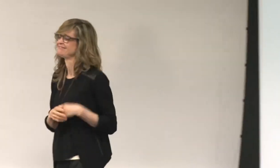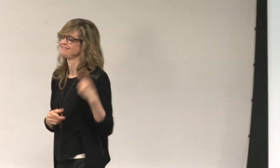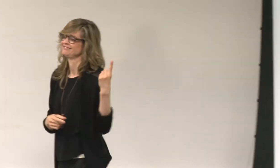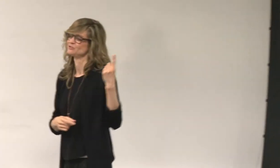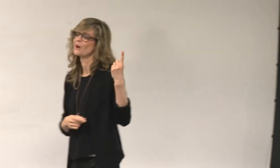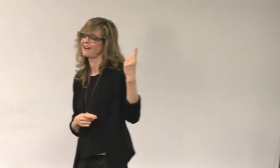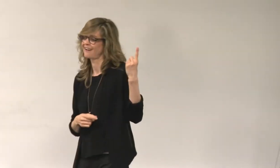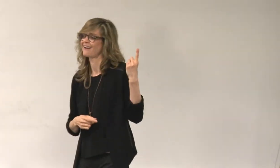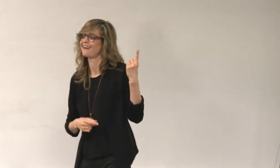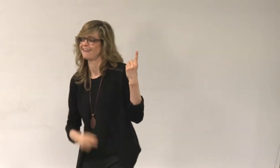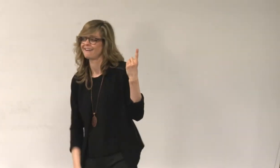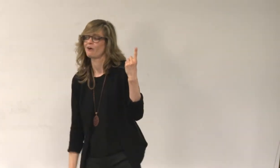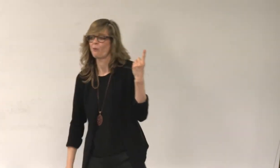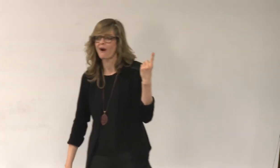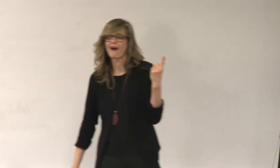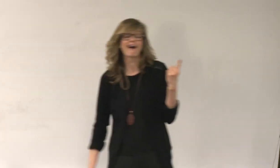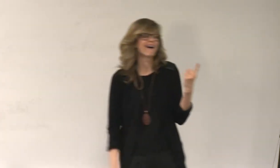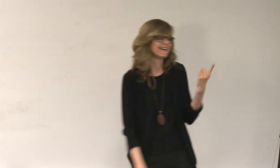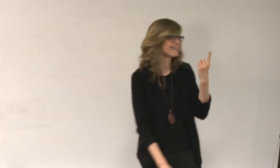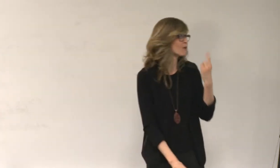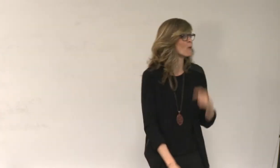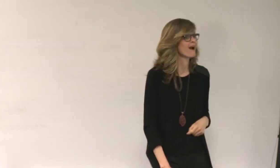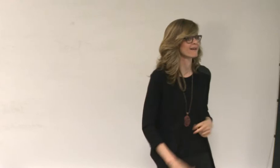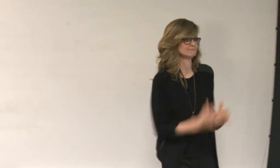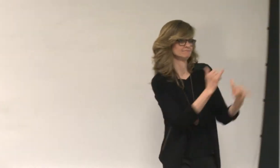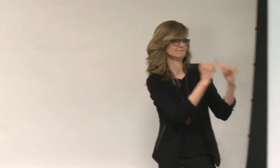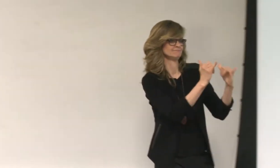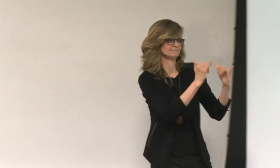OH, I'M SORRY. DR. SMITH. YES, ONE.